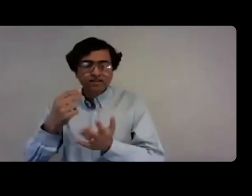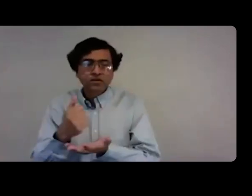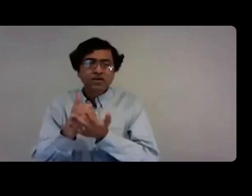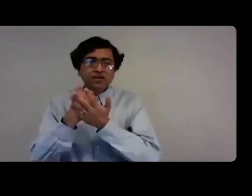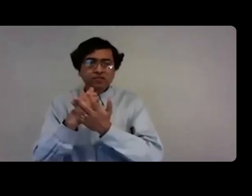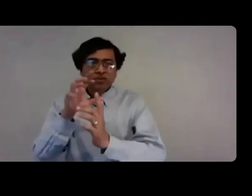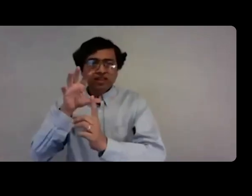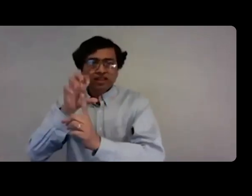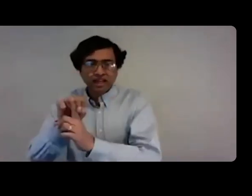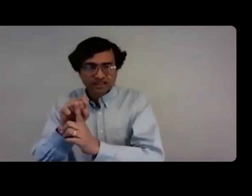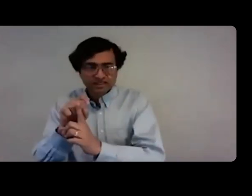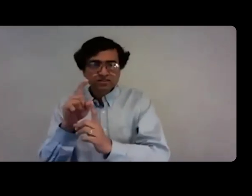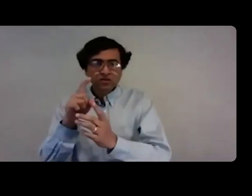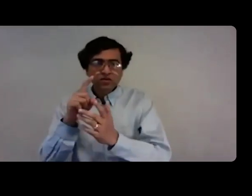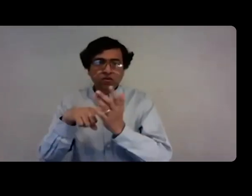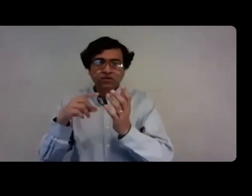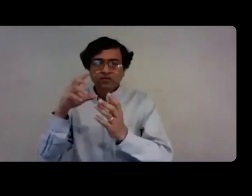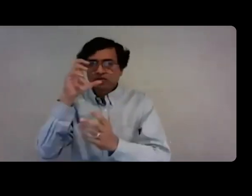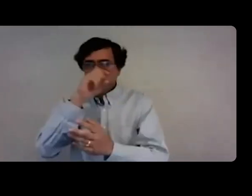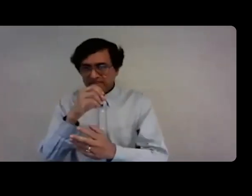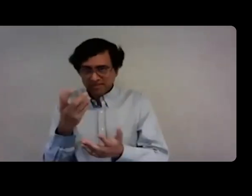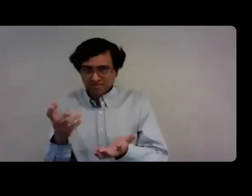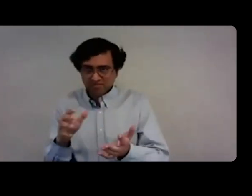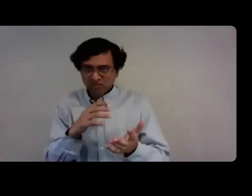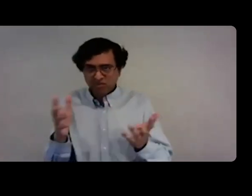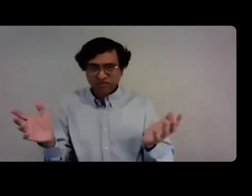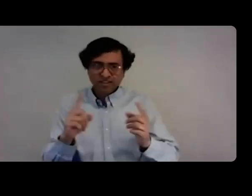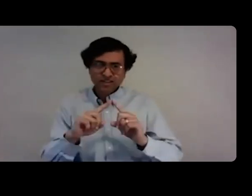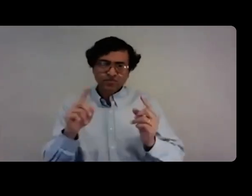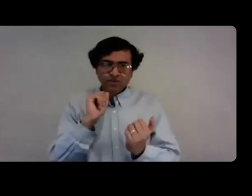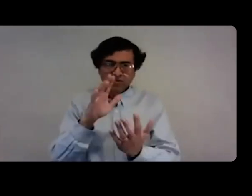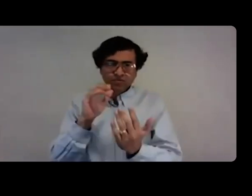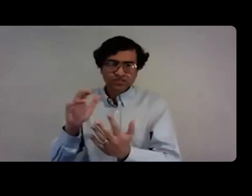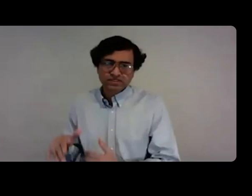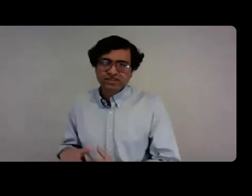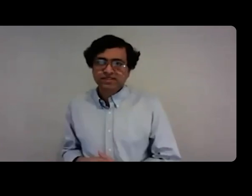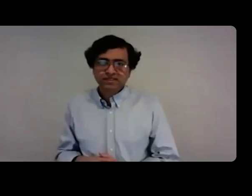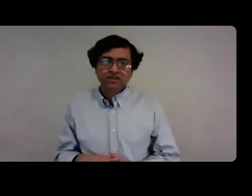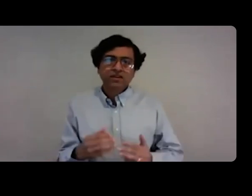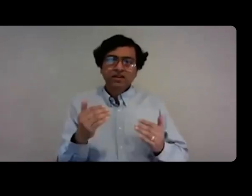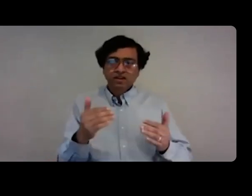Having the ability to pause, to label, and emphasize points that